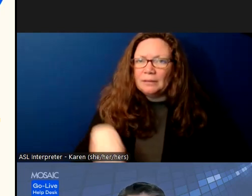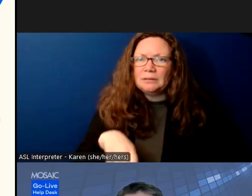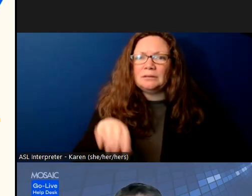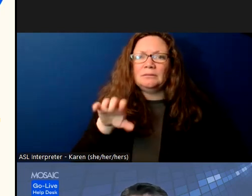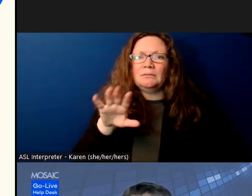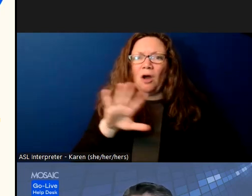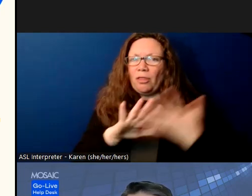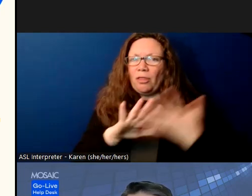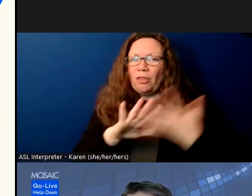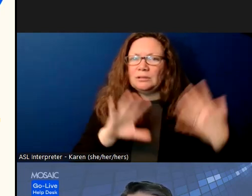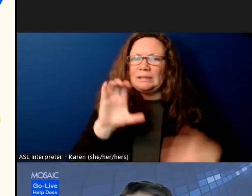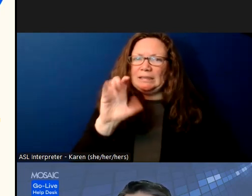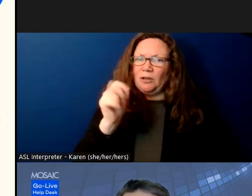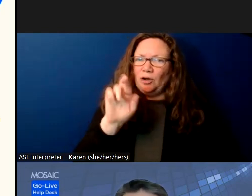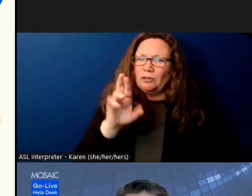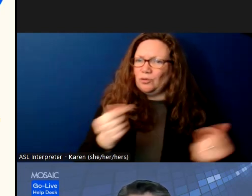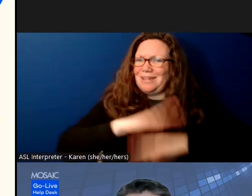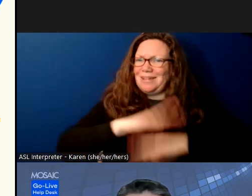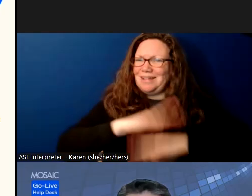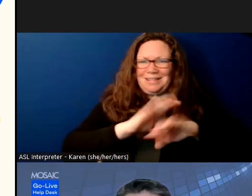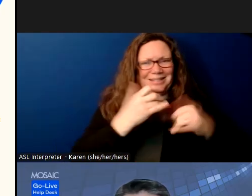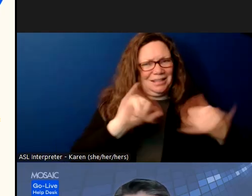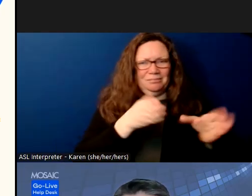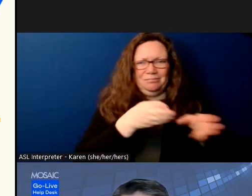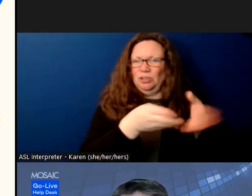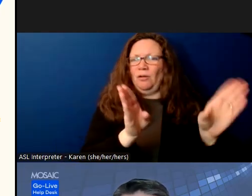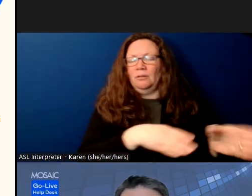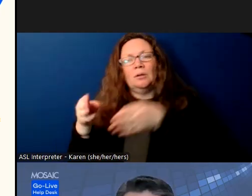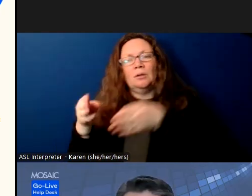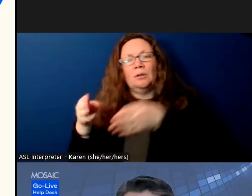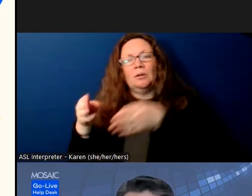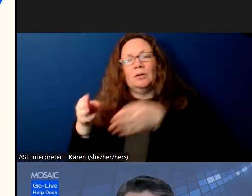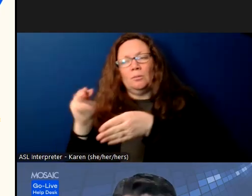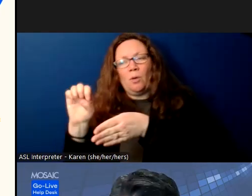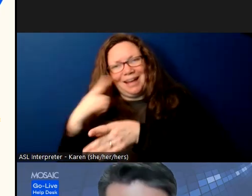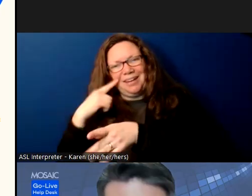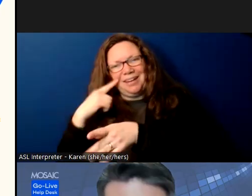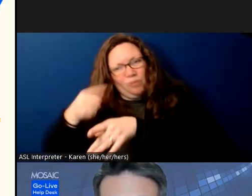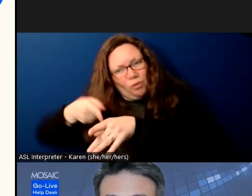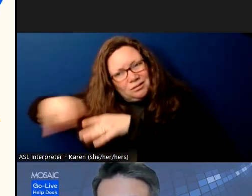If you happen to submit one to the Mosaic or Live Help desk. We will get it to the right people.